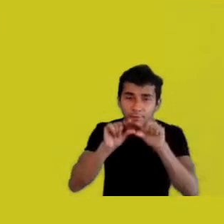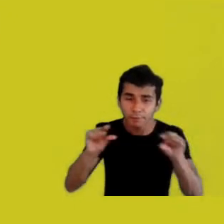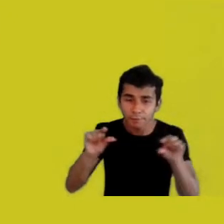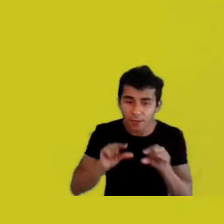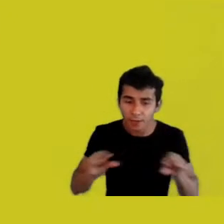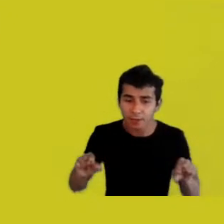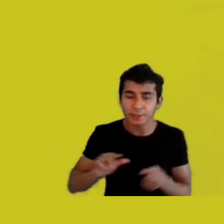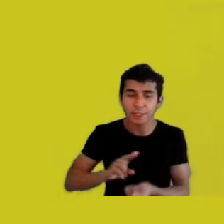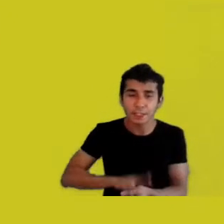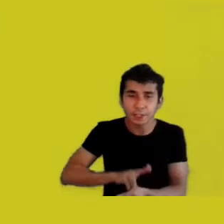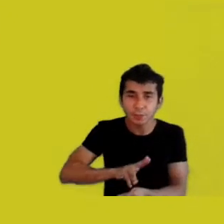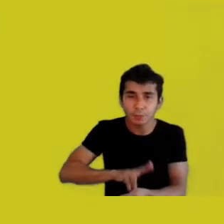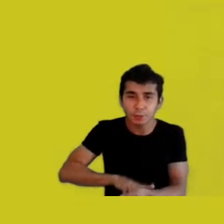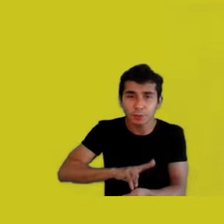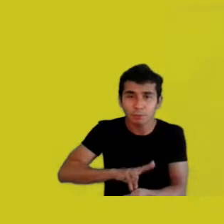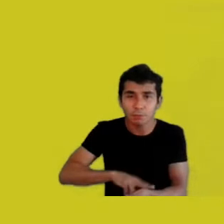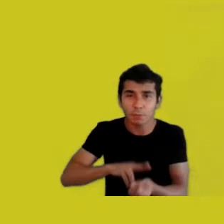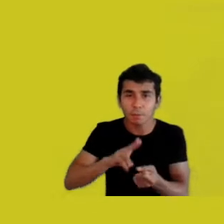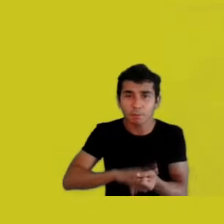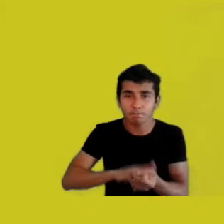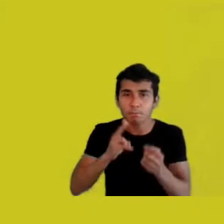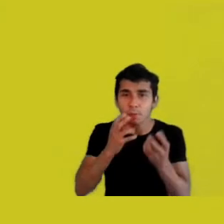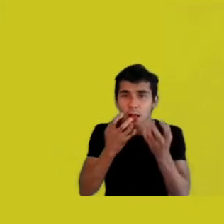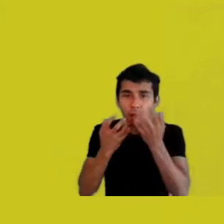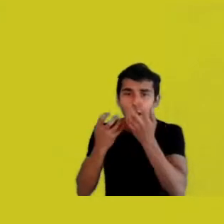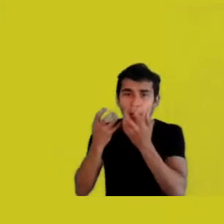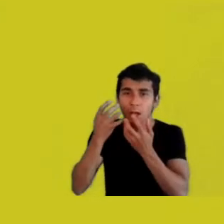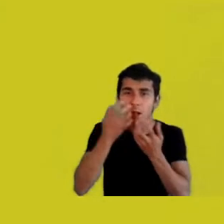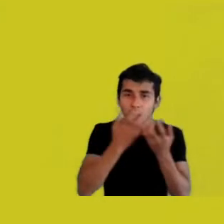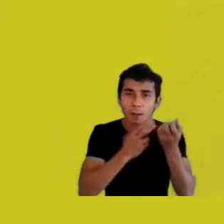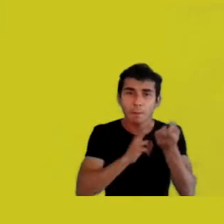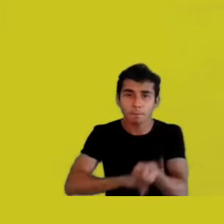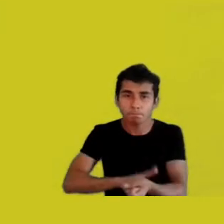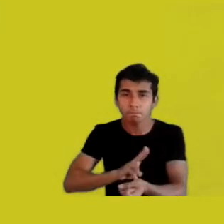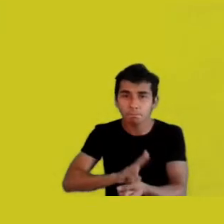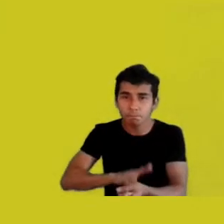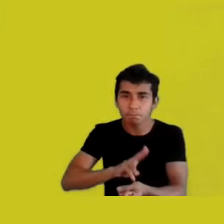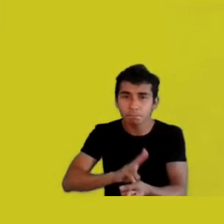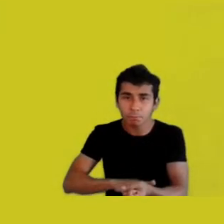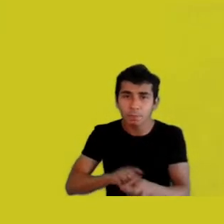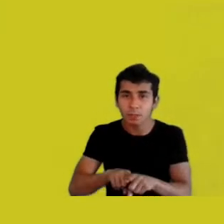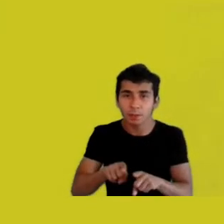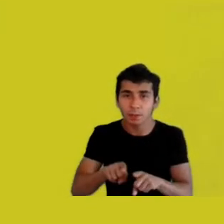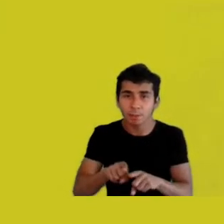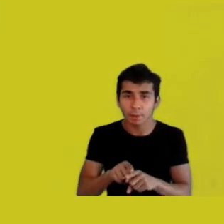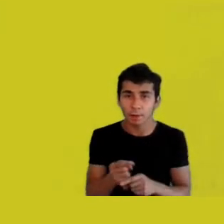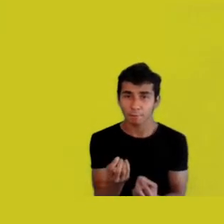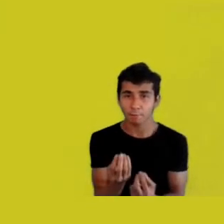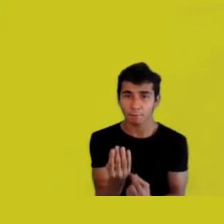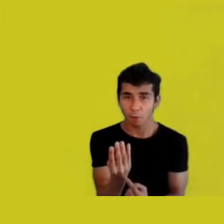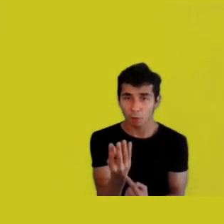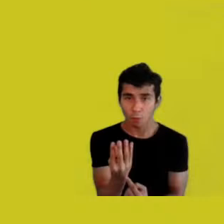that possesses their body, follow the Shoma’s actions through various tasks